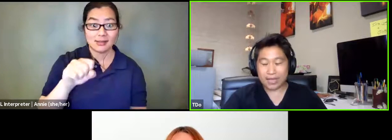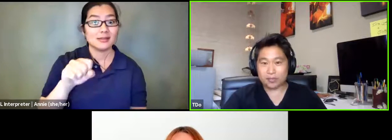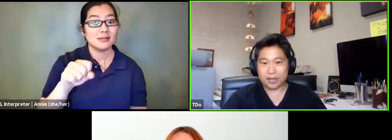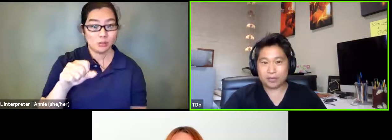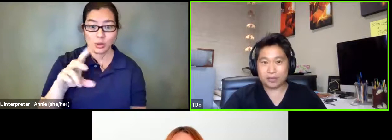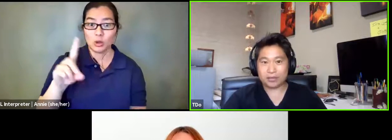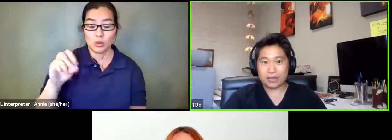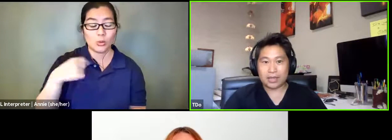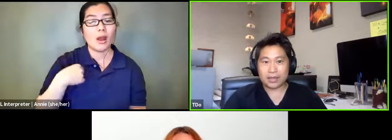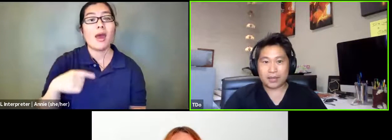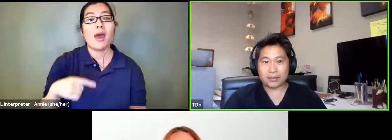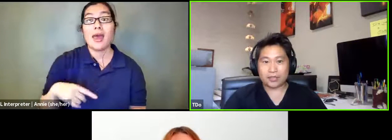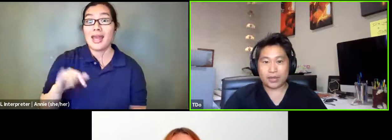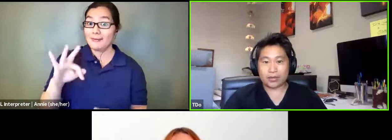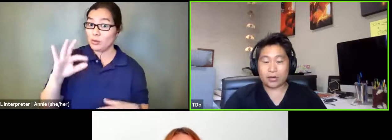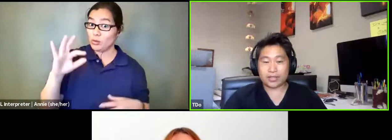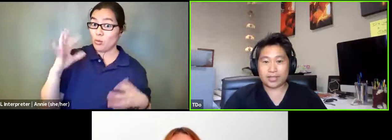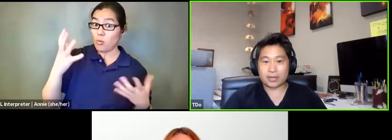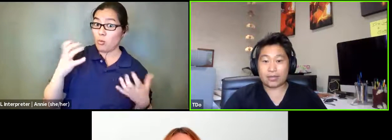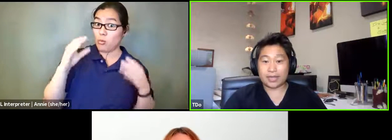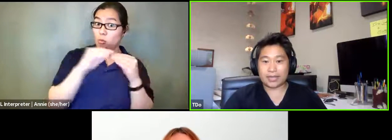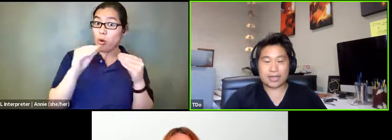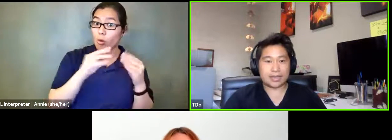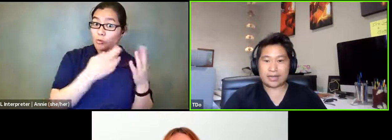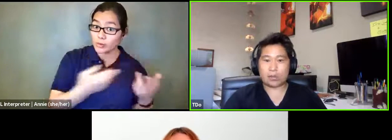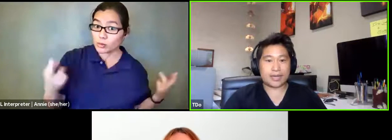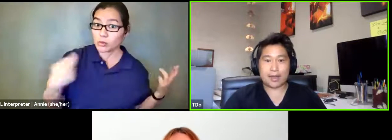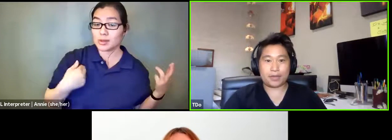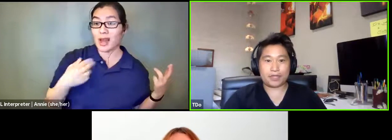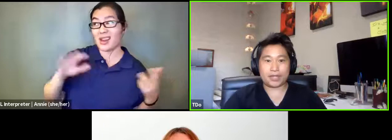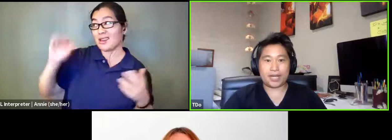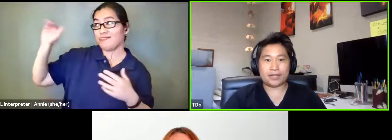head of people about the training courses we have taken and more than happy to share that.